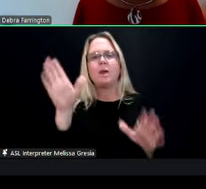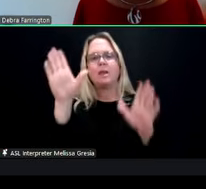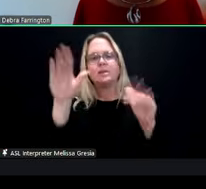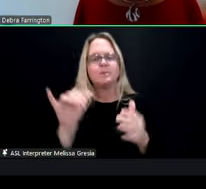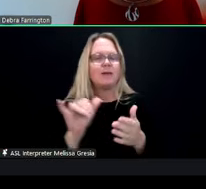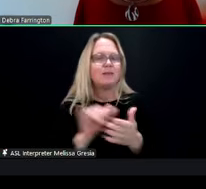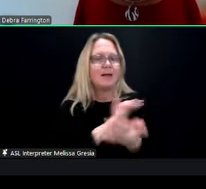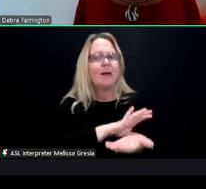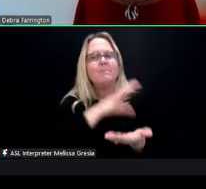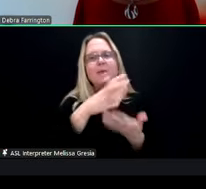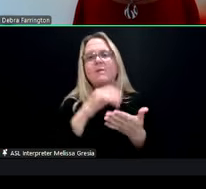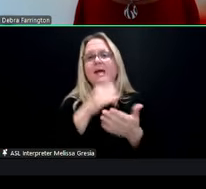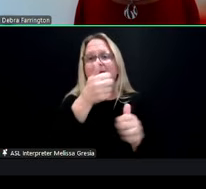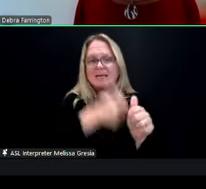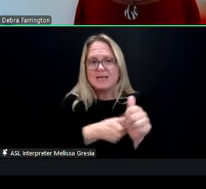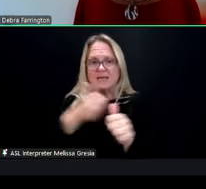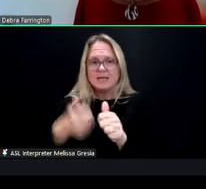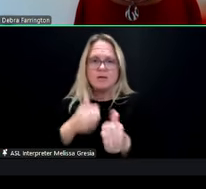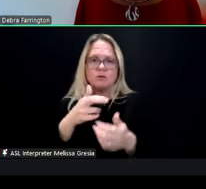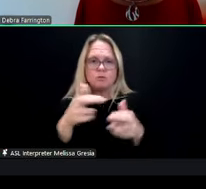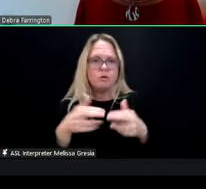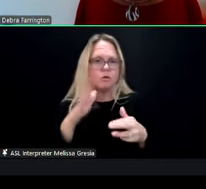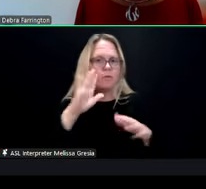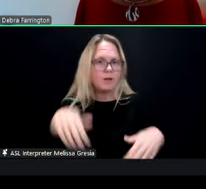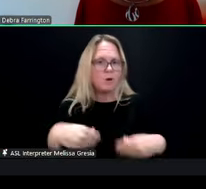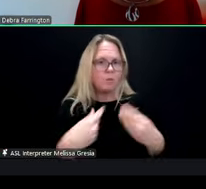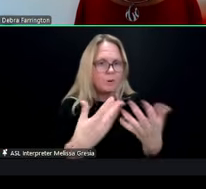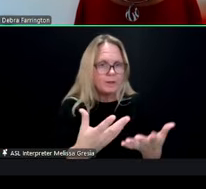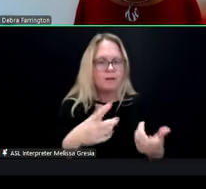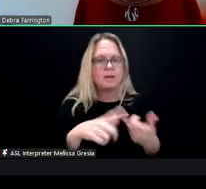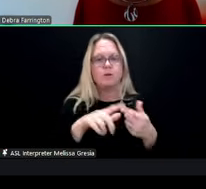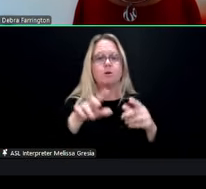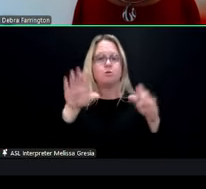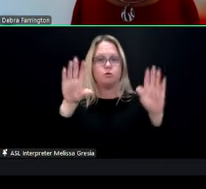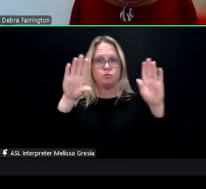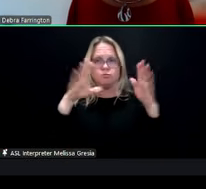would be awarded. We will define the scope of services that are going to align very closely